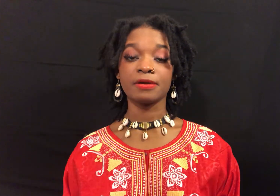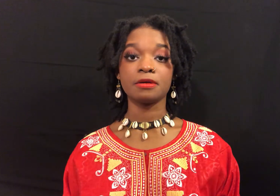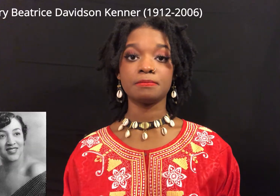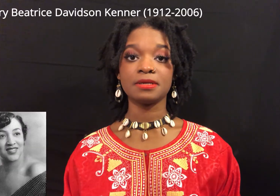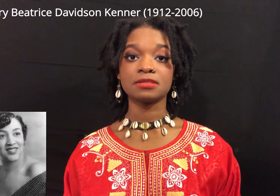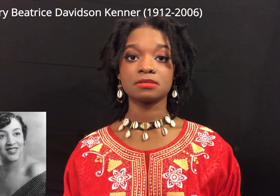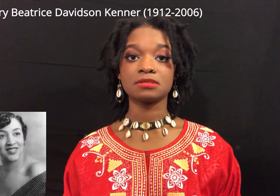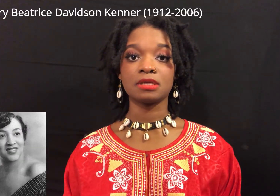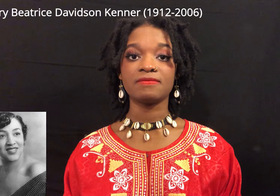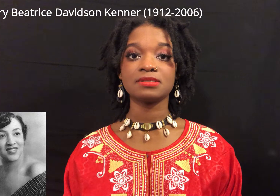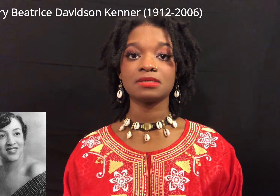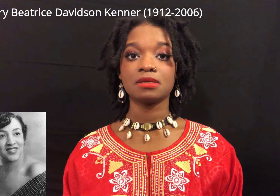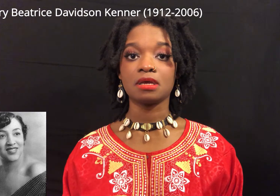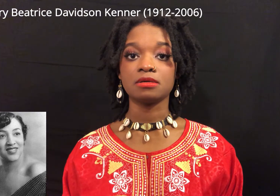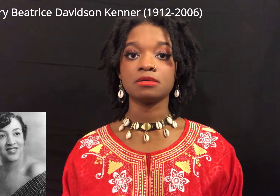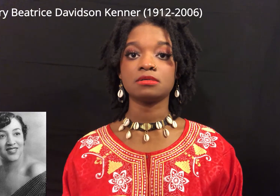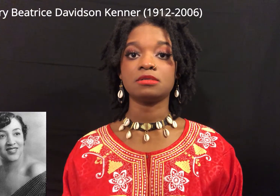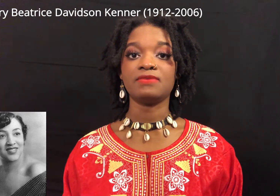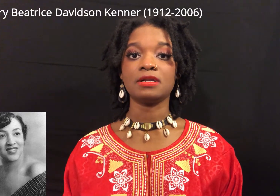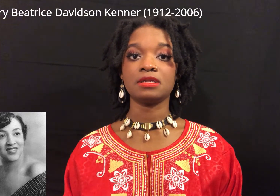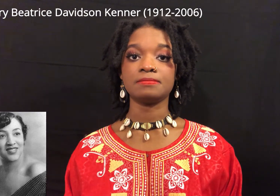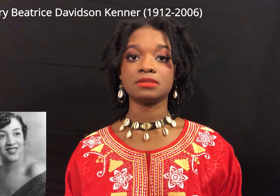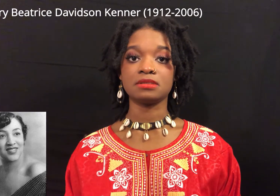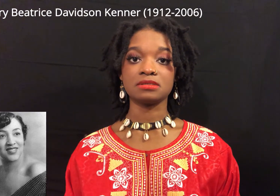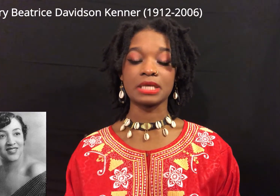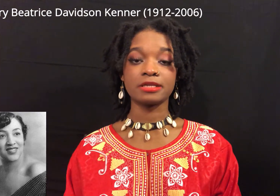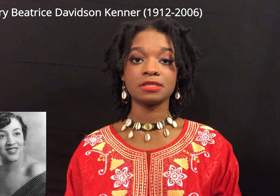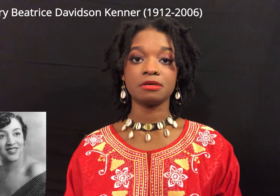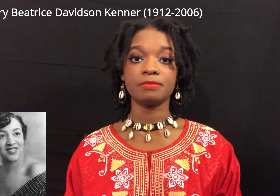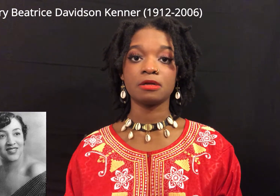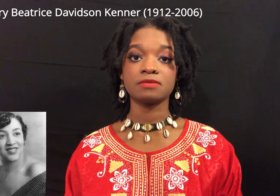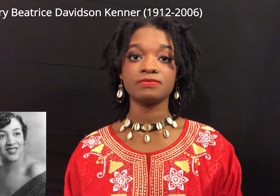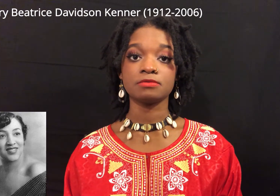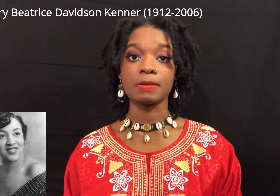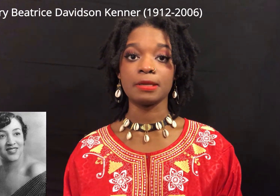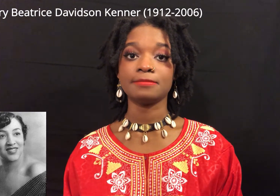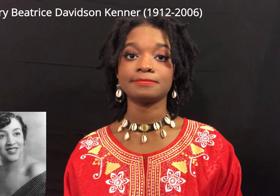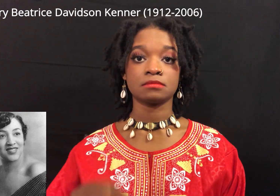Mary Beatrice Davidson Kenner developed the sanitary belt for women.